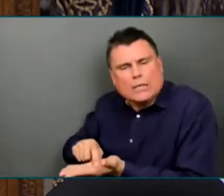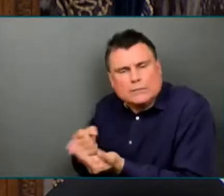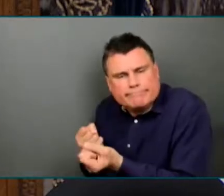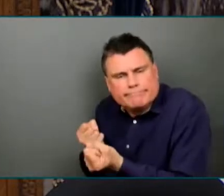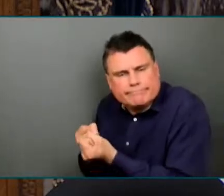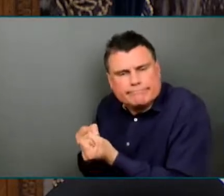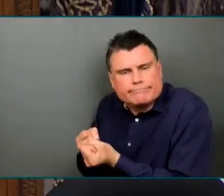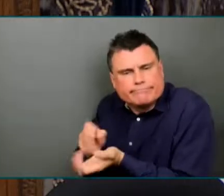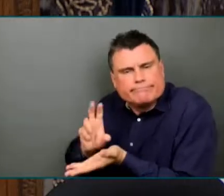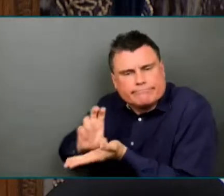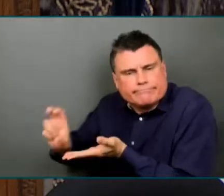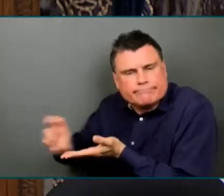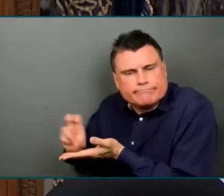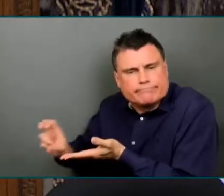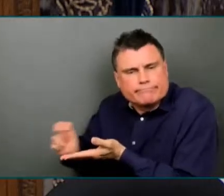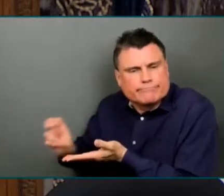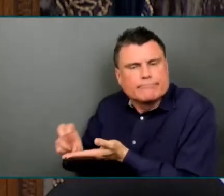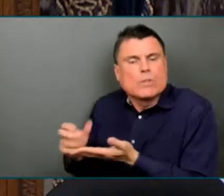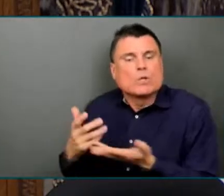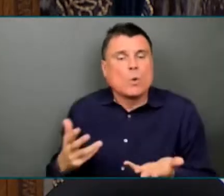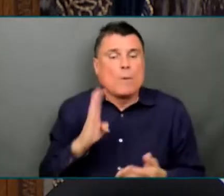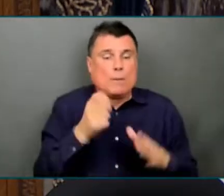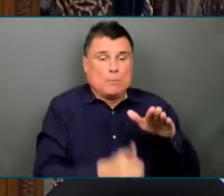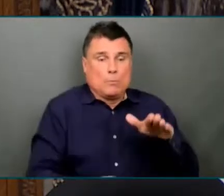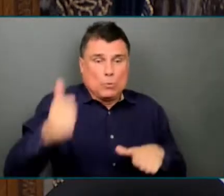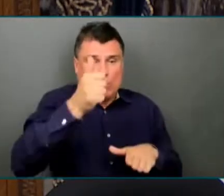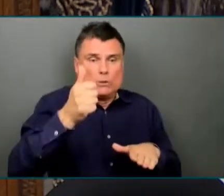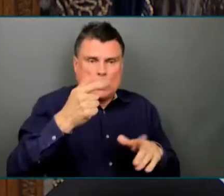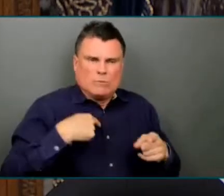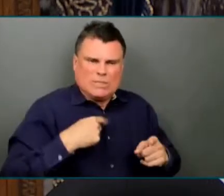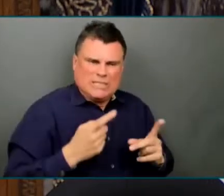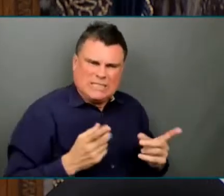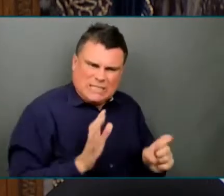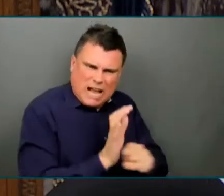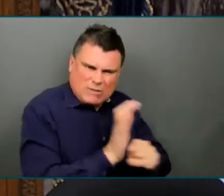Now, we’ve come a long way since eugenics, forced sterilization and institutionalization,